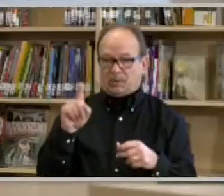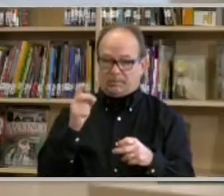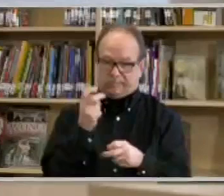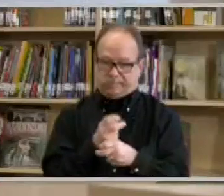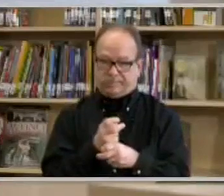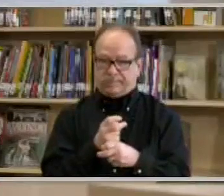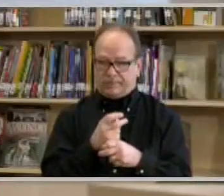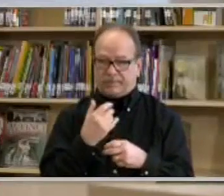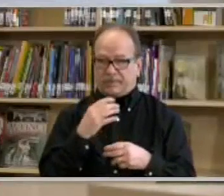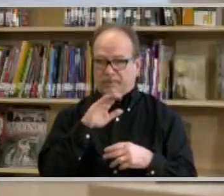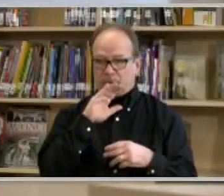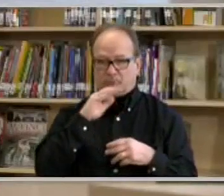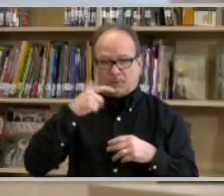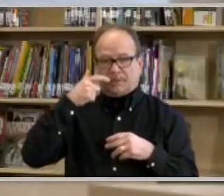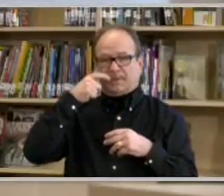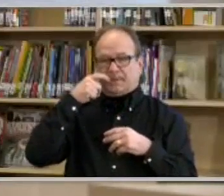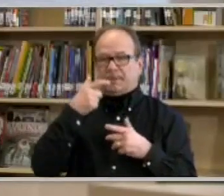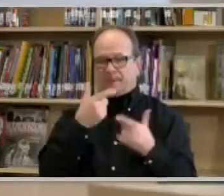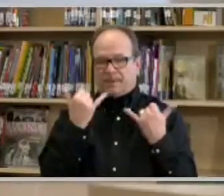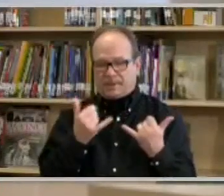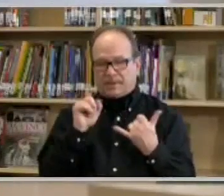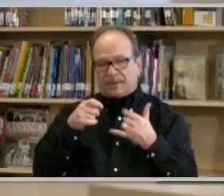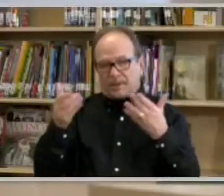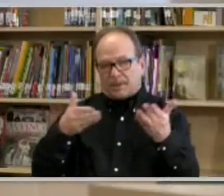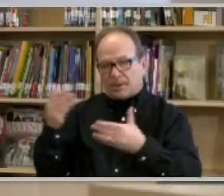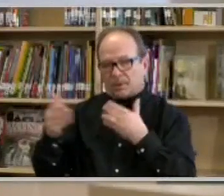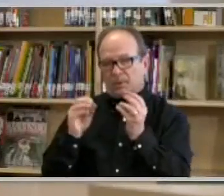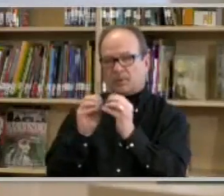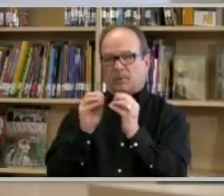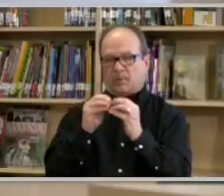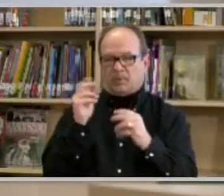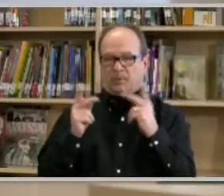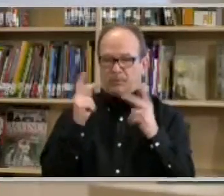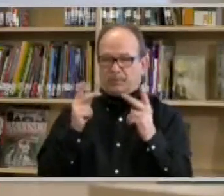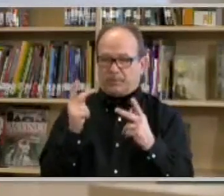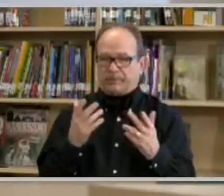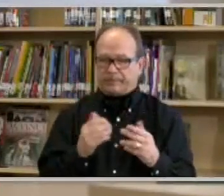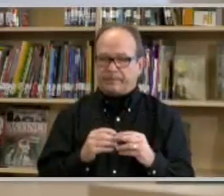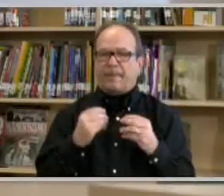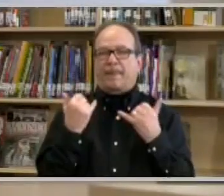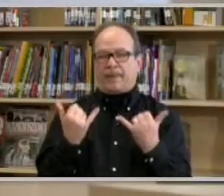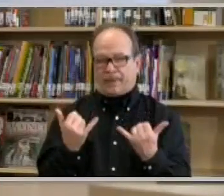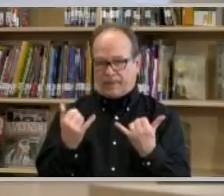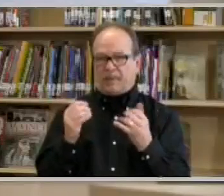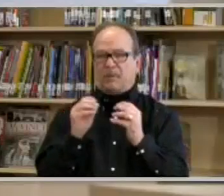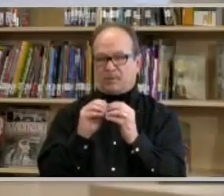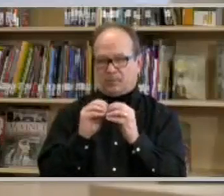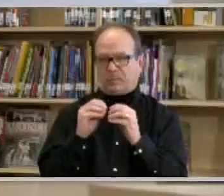WE HIRED A FANTASTIC DIRECTOR OF OUR OFFICE OF UNIFIED